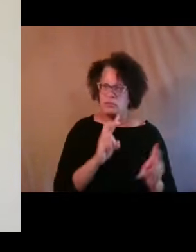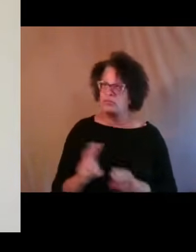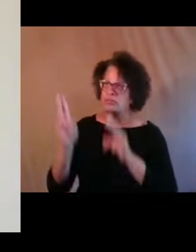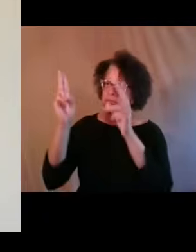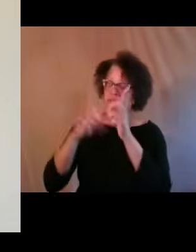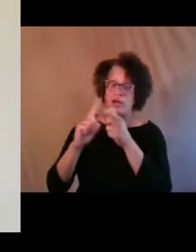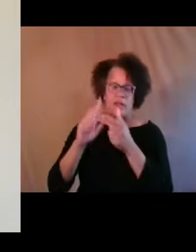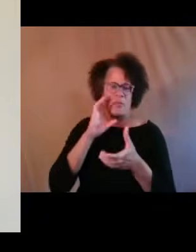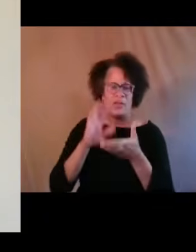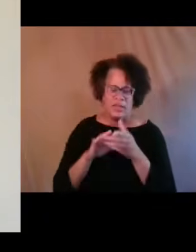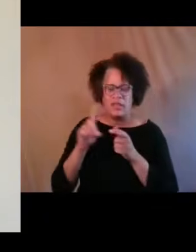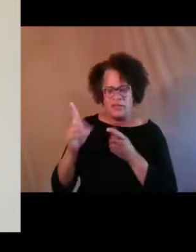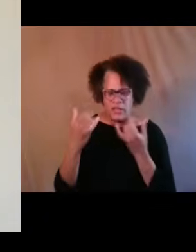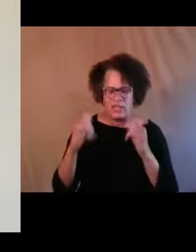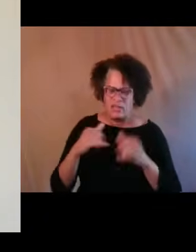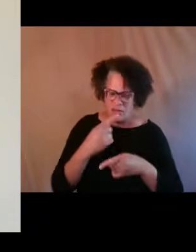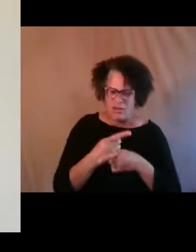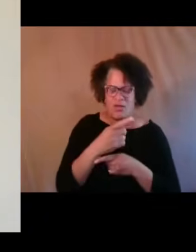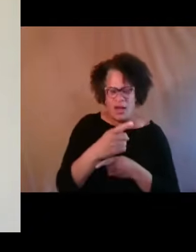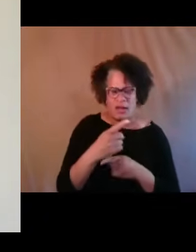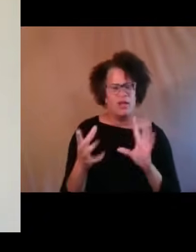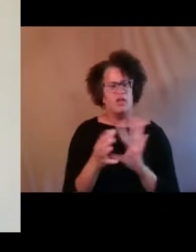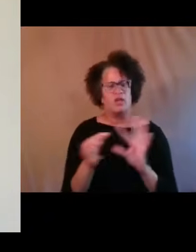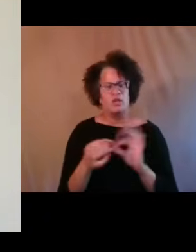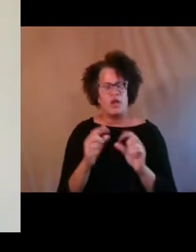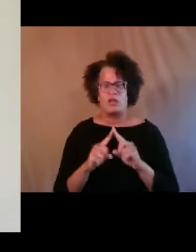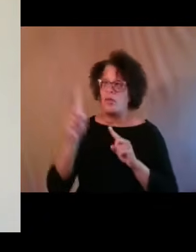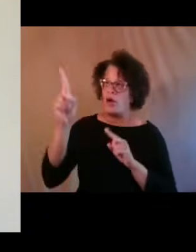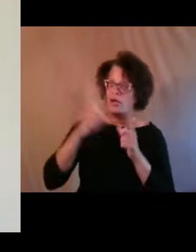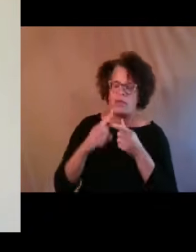she's correct when she talks about him in the present tense.